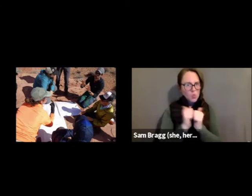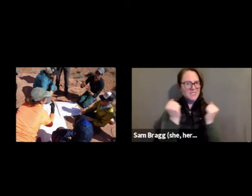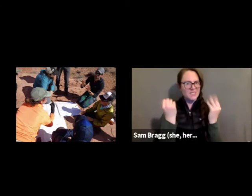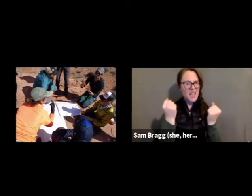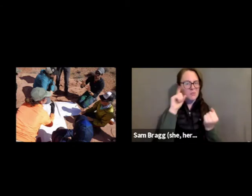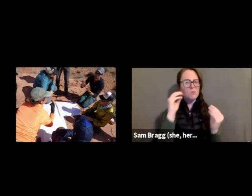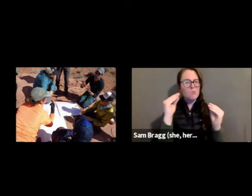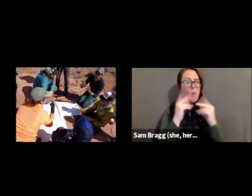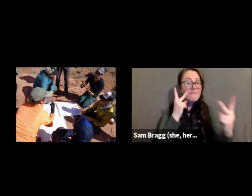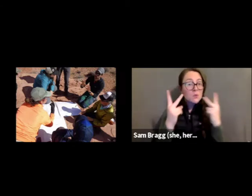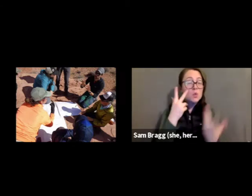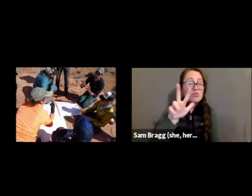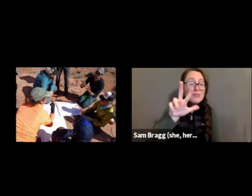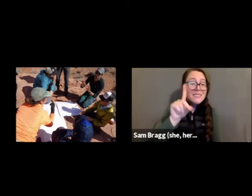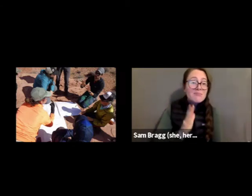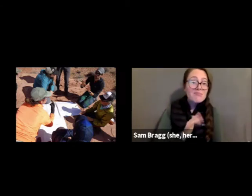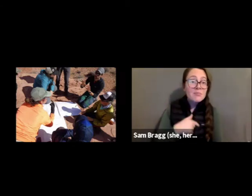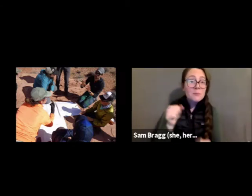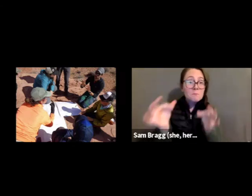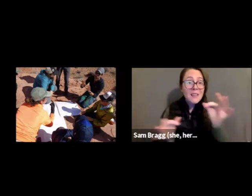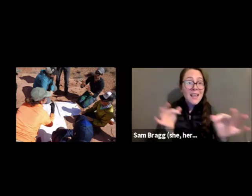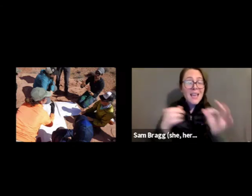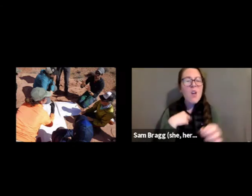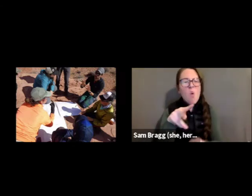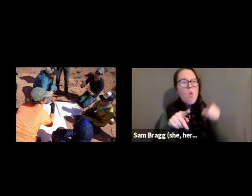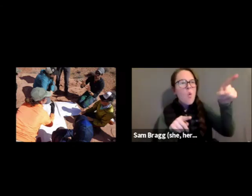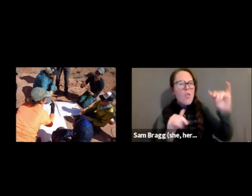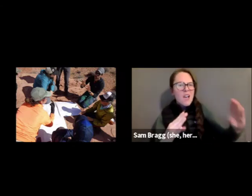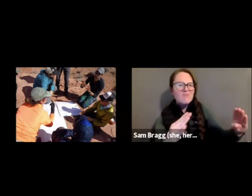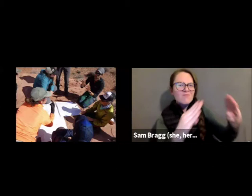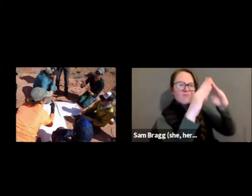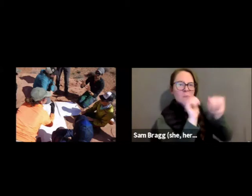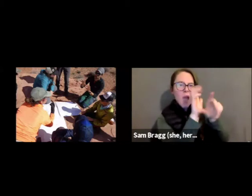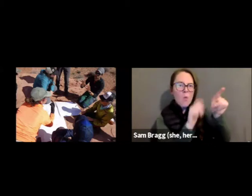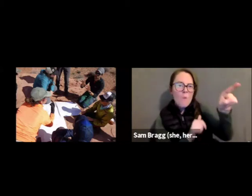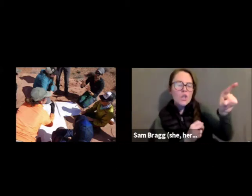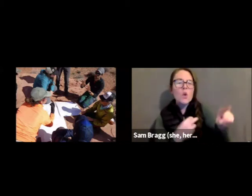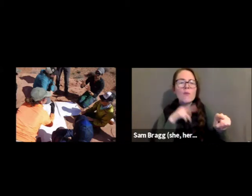missed anything because everybody was having this more visual 3D planning form and description.